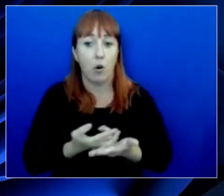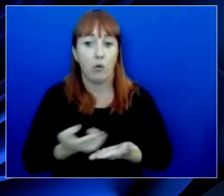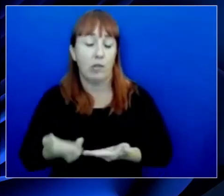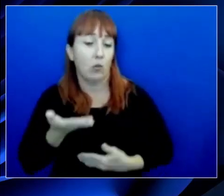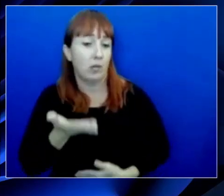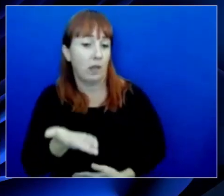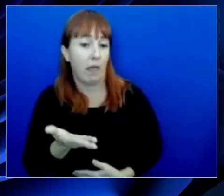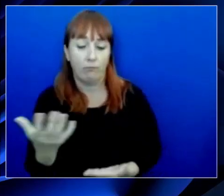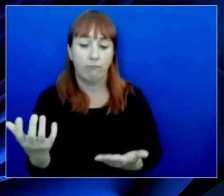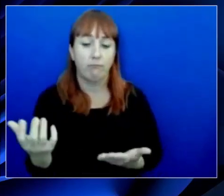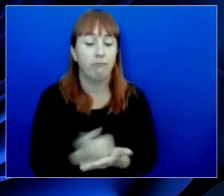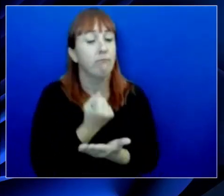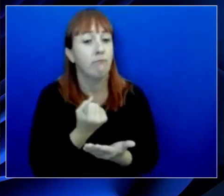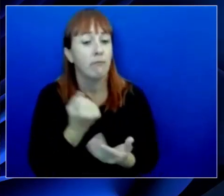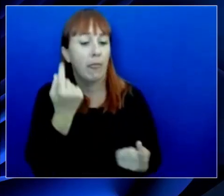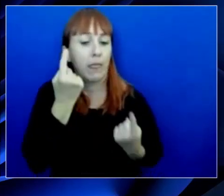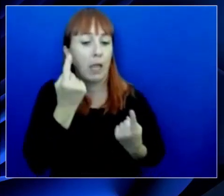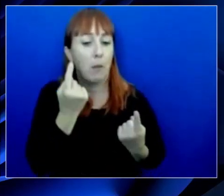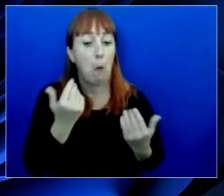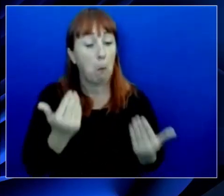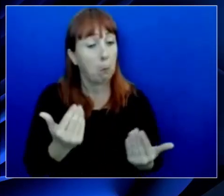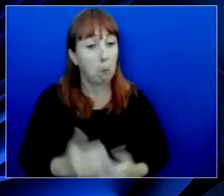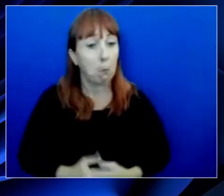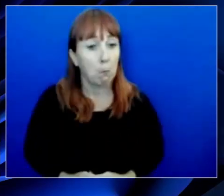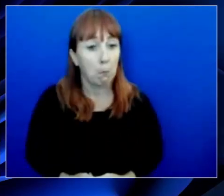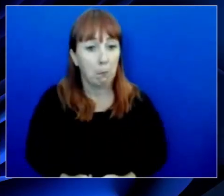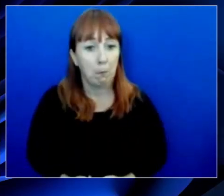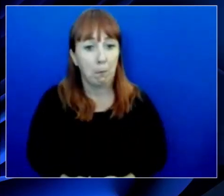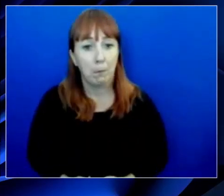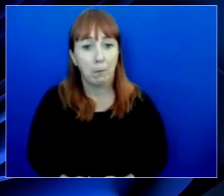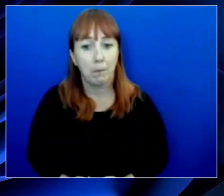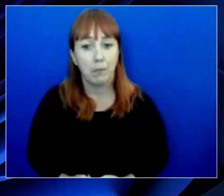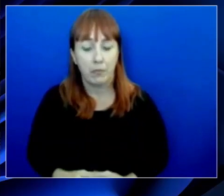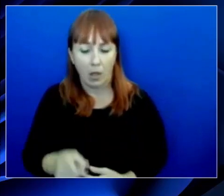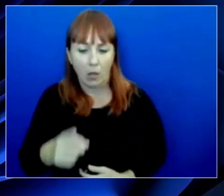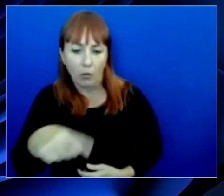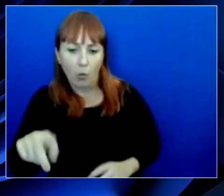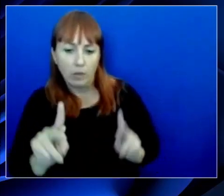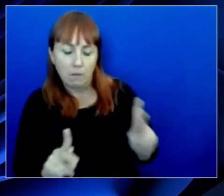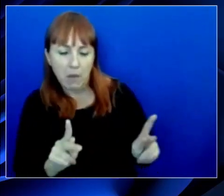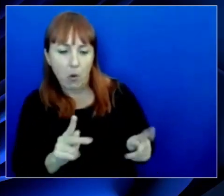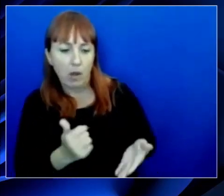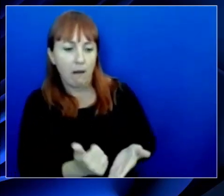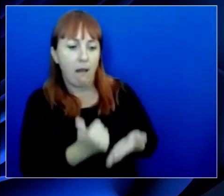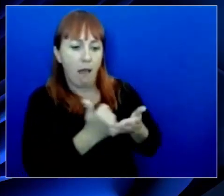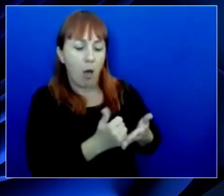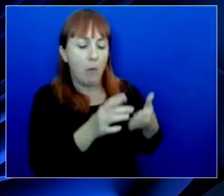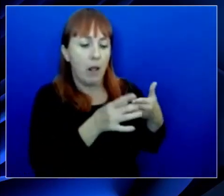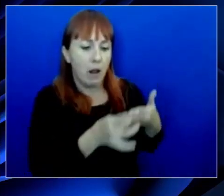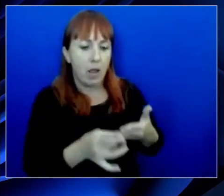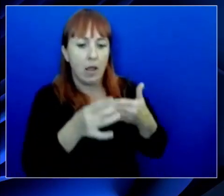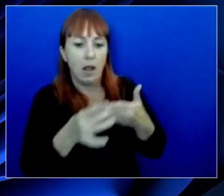that you should think about. Take advantage of. And they can direct you to. Other resources.